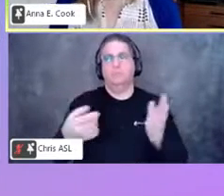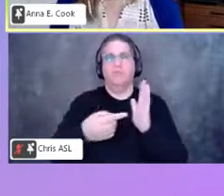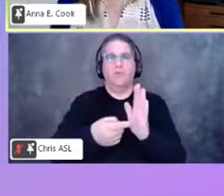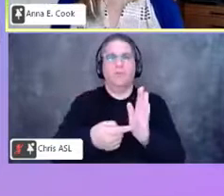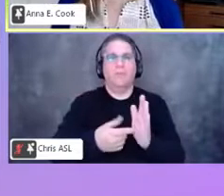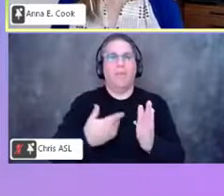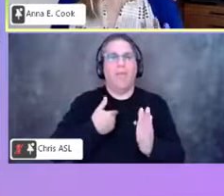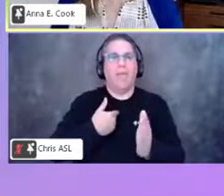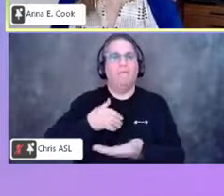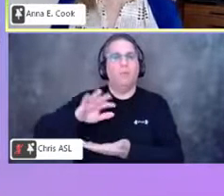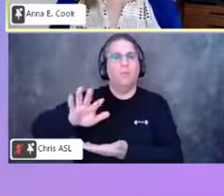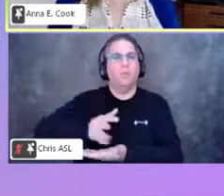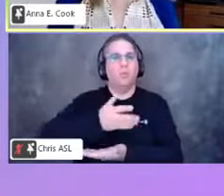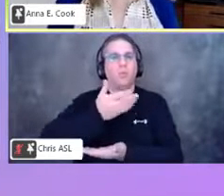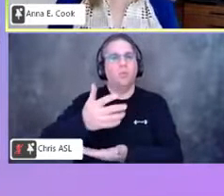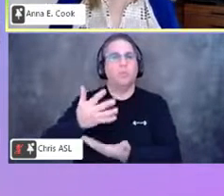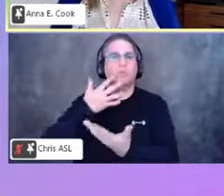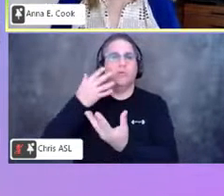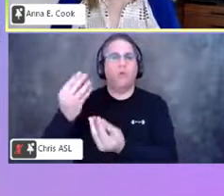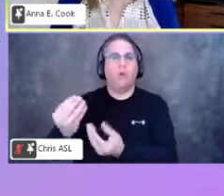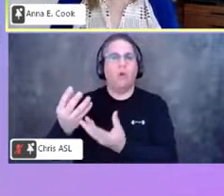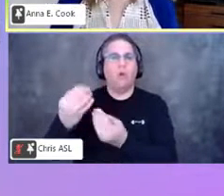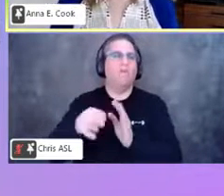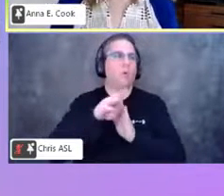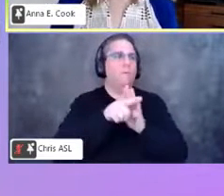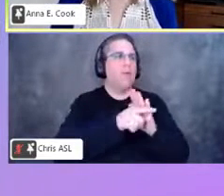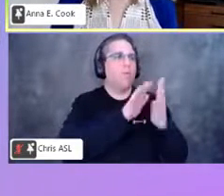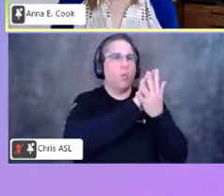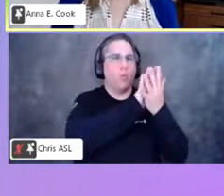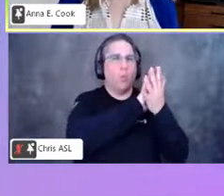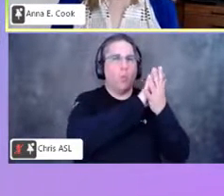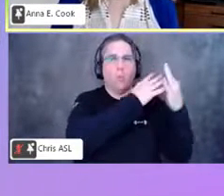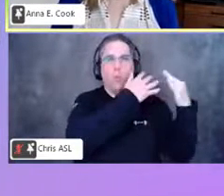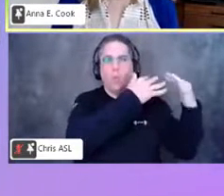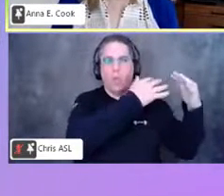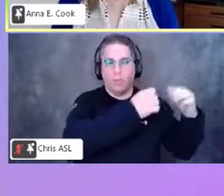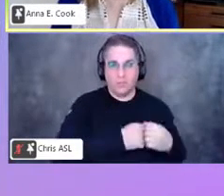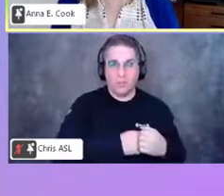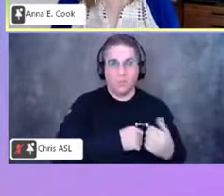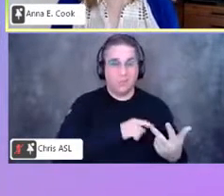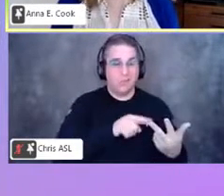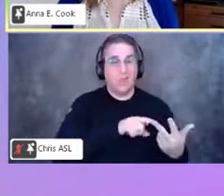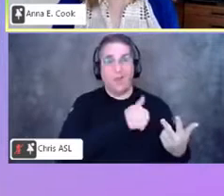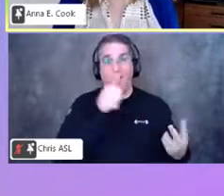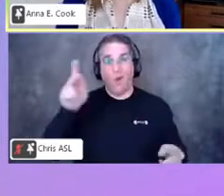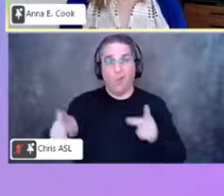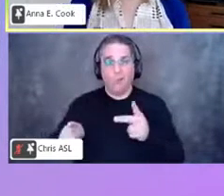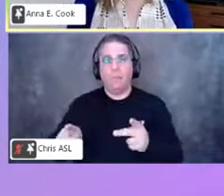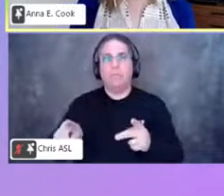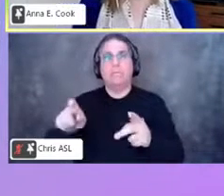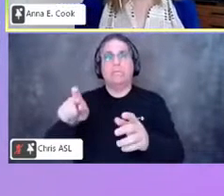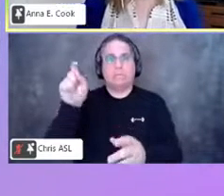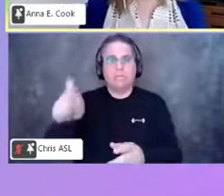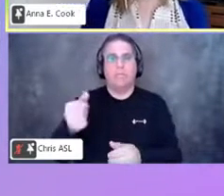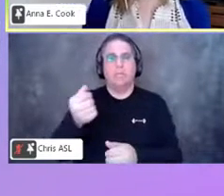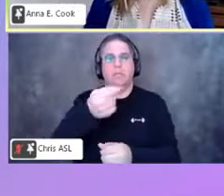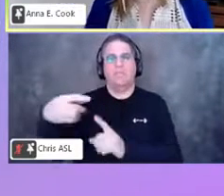music or background noise and some people may need multiple stimuli perhaps they prefer working in a